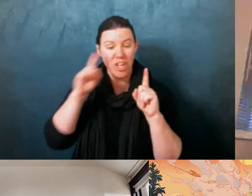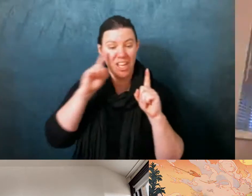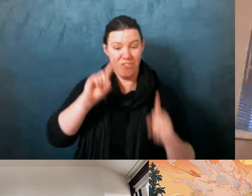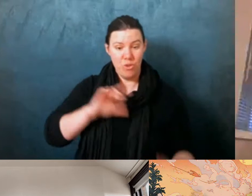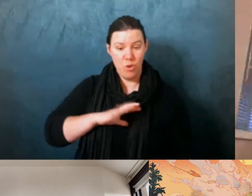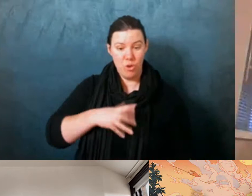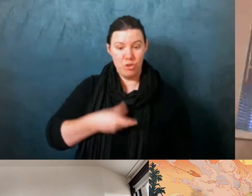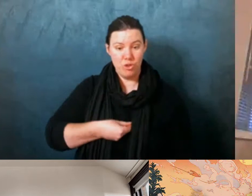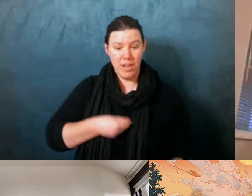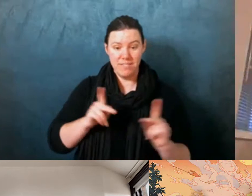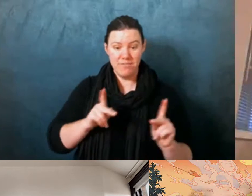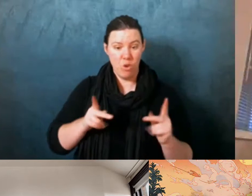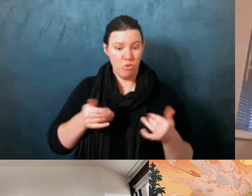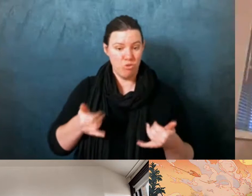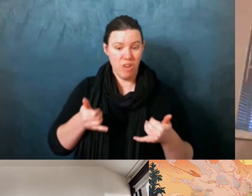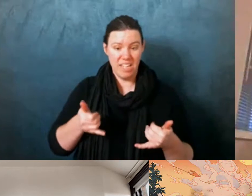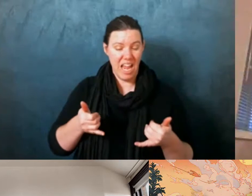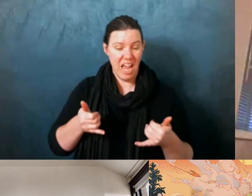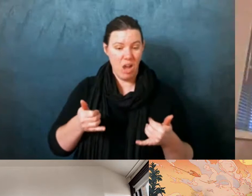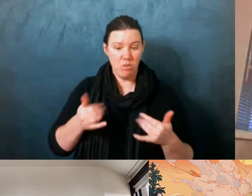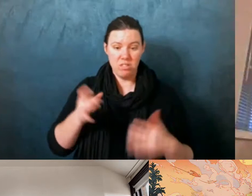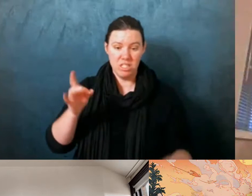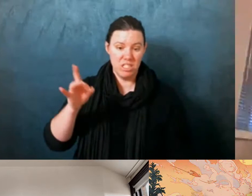It is the whole thing if you don't look like me